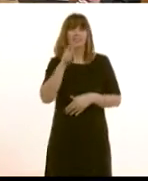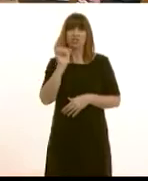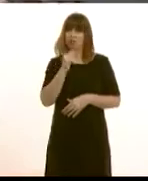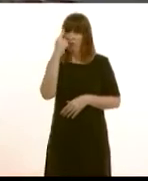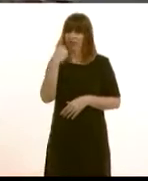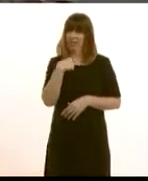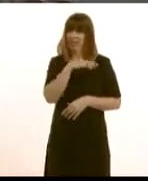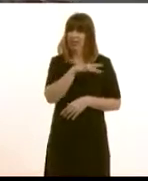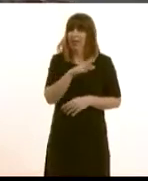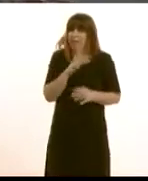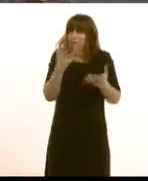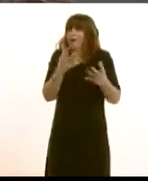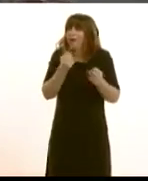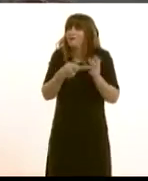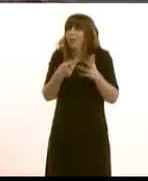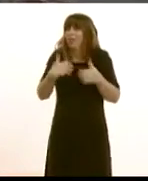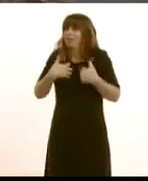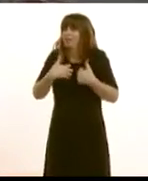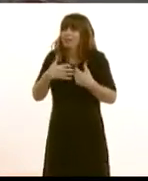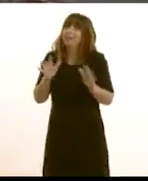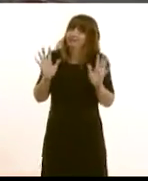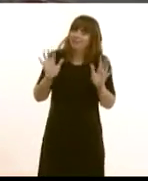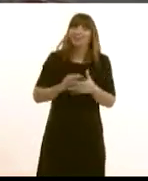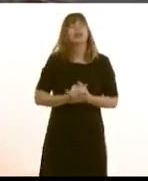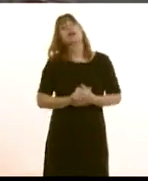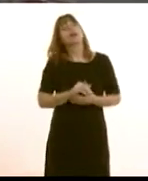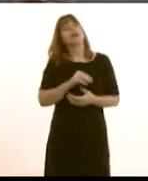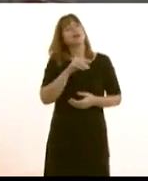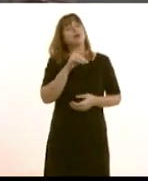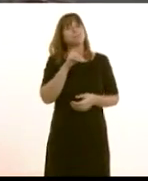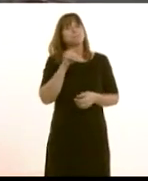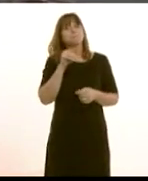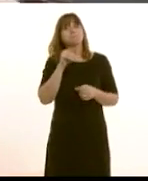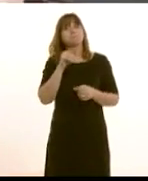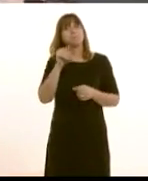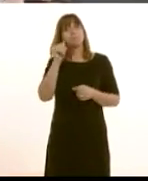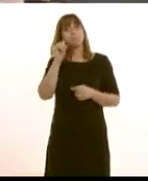does offer other things, I know. As a community asset transfer, responsibility